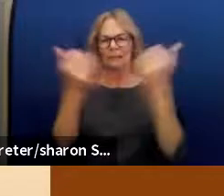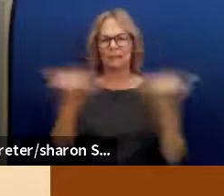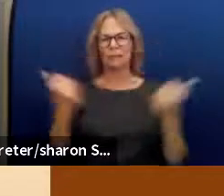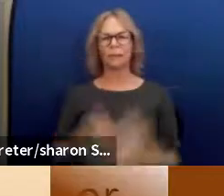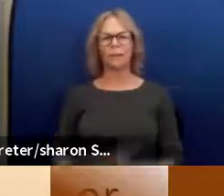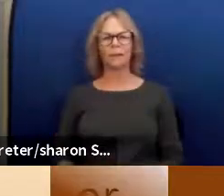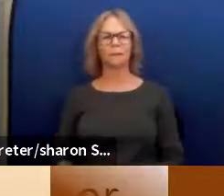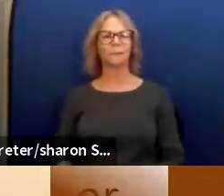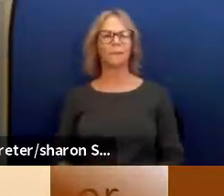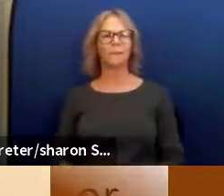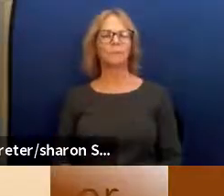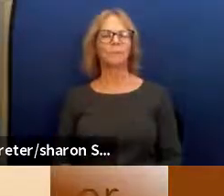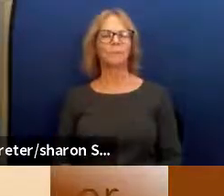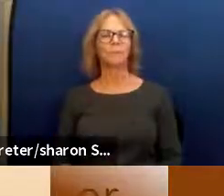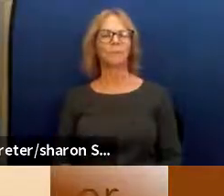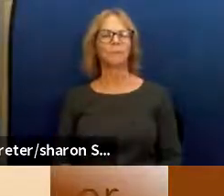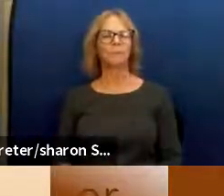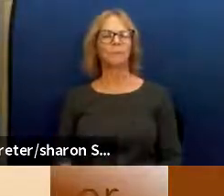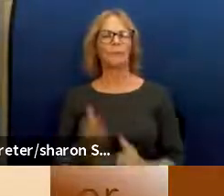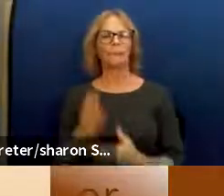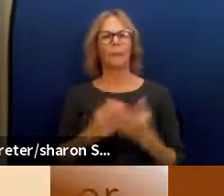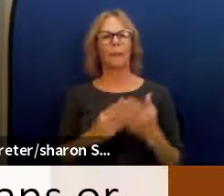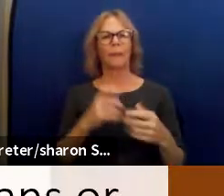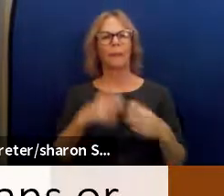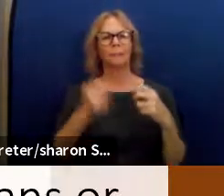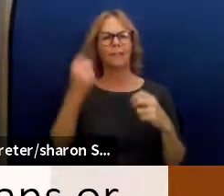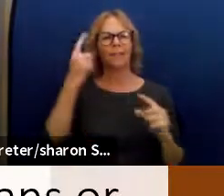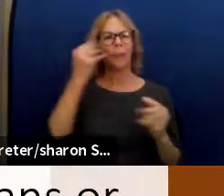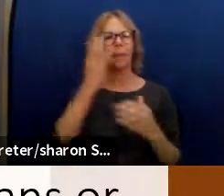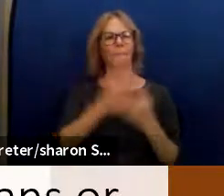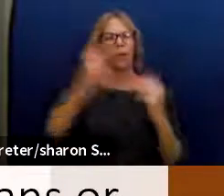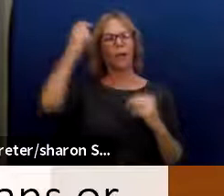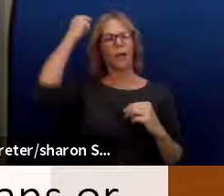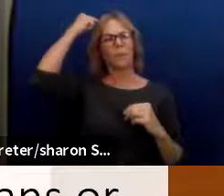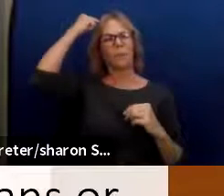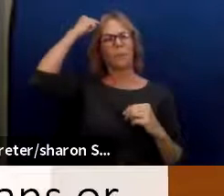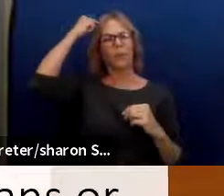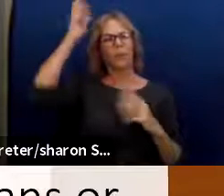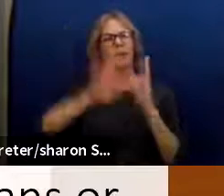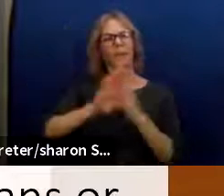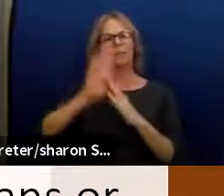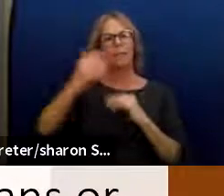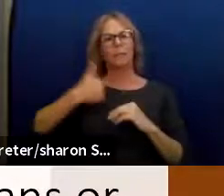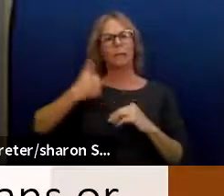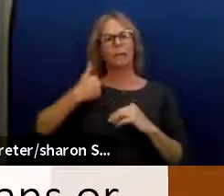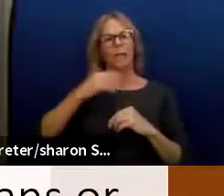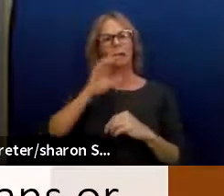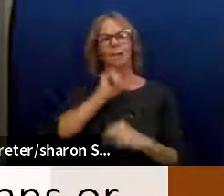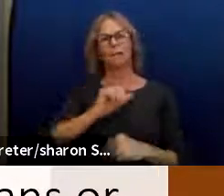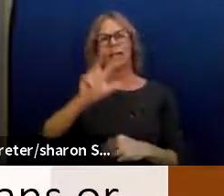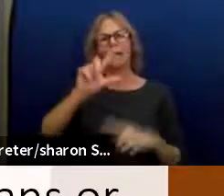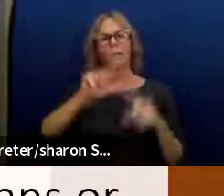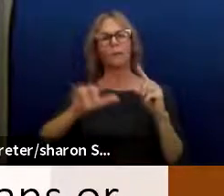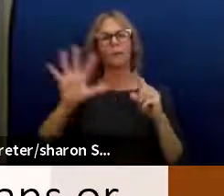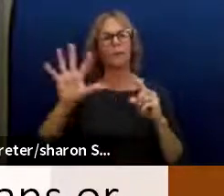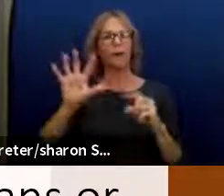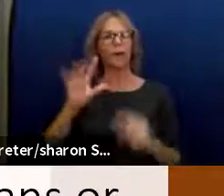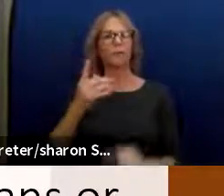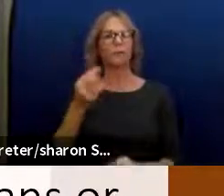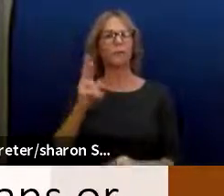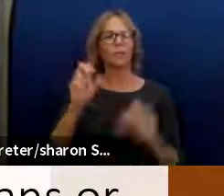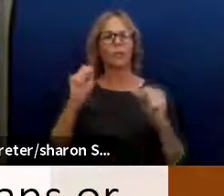The part of the brain develops at a very young age, around ages three to five, but gender can be very complex and difficult for